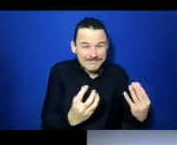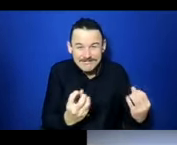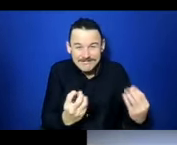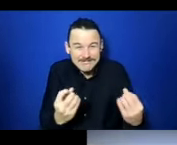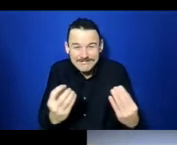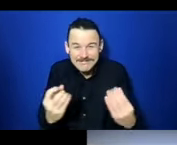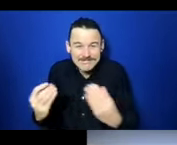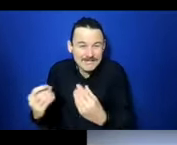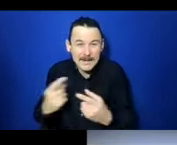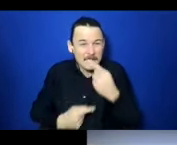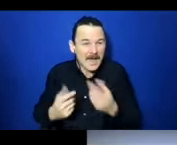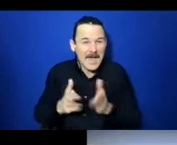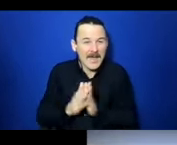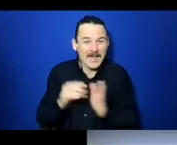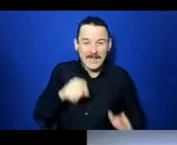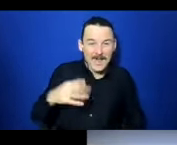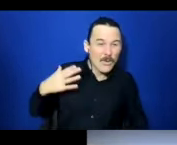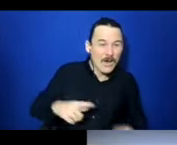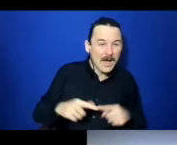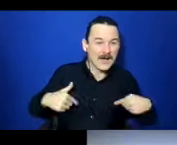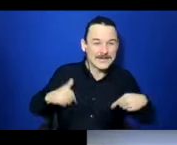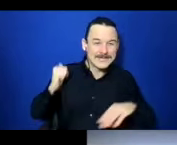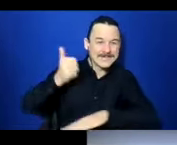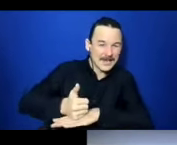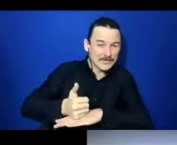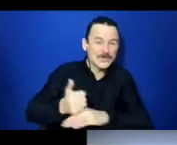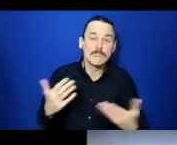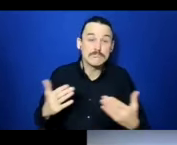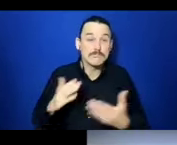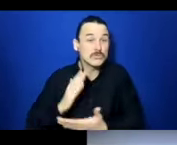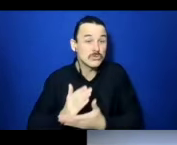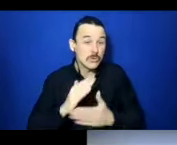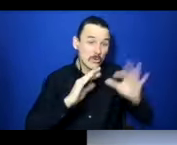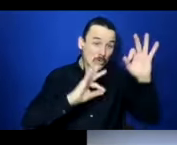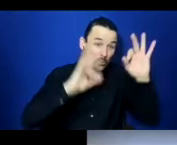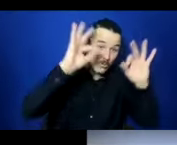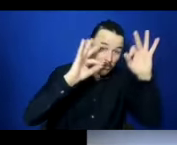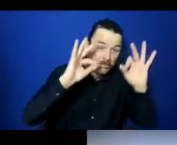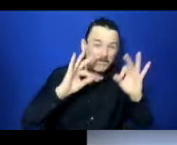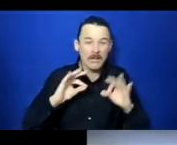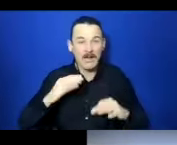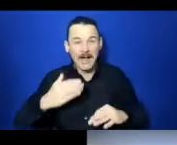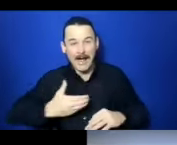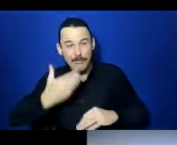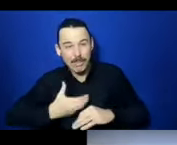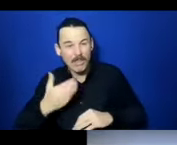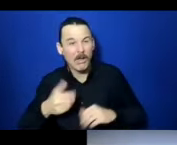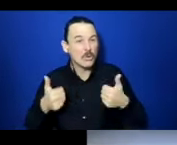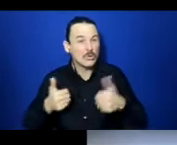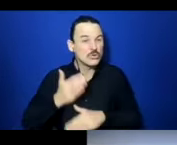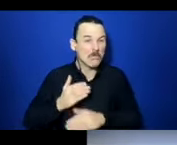they they do do a good job a lot of the time but we also see massive fails, like when we first had